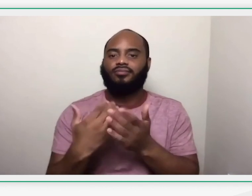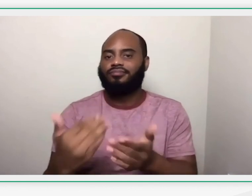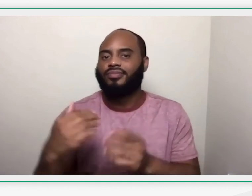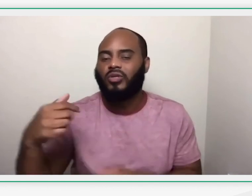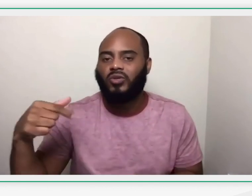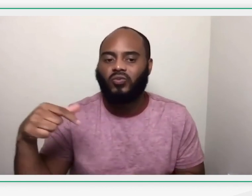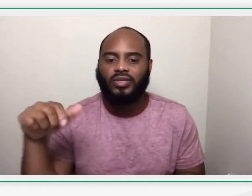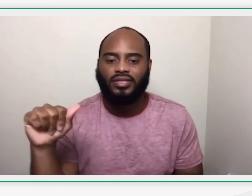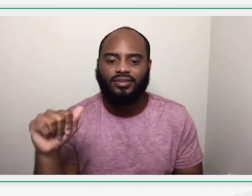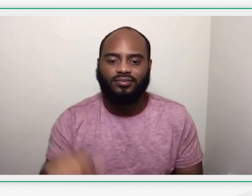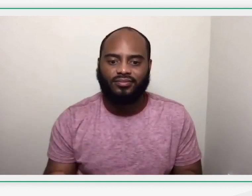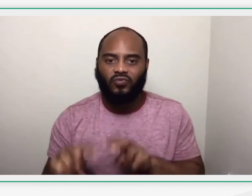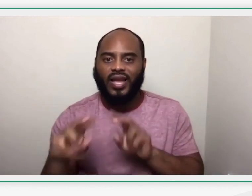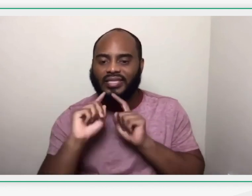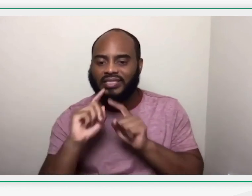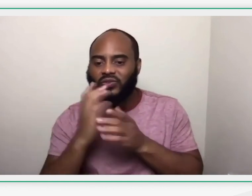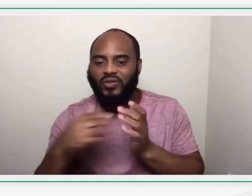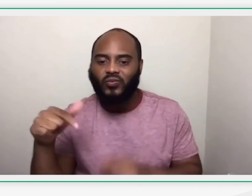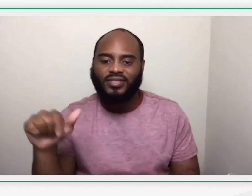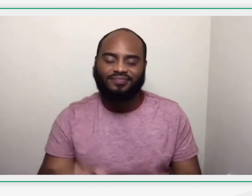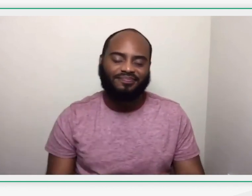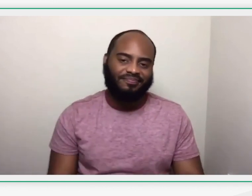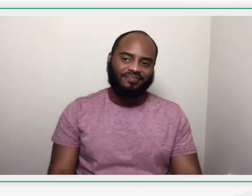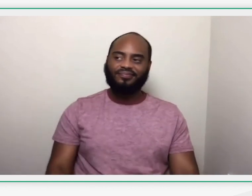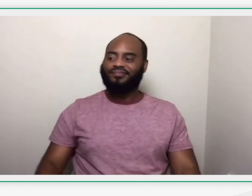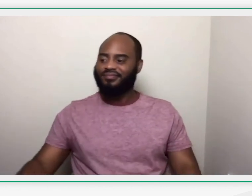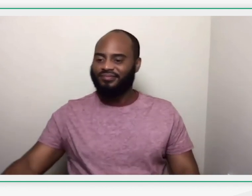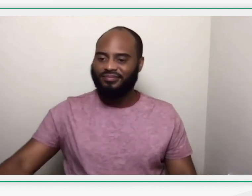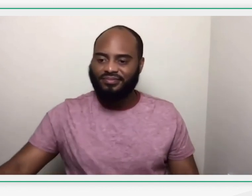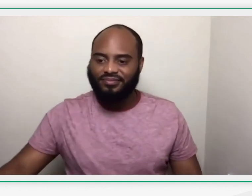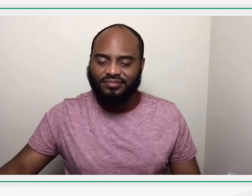Now, we'll open up to Q & A and see if we can respond to some of the questions from our audience.